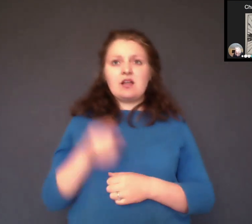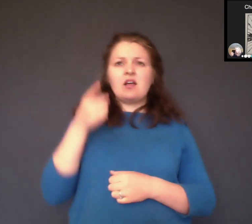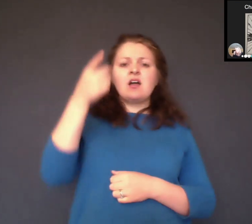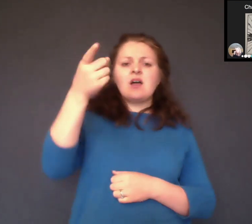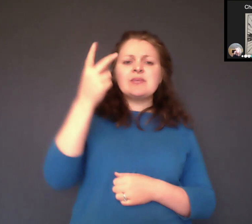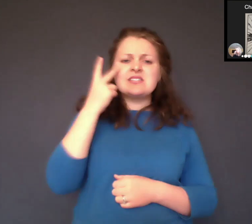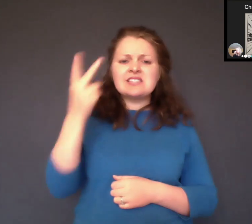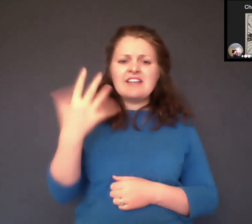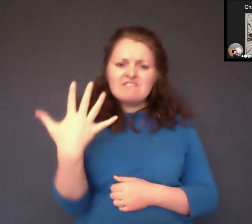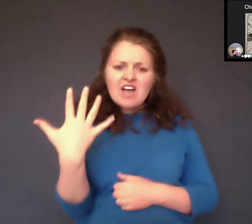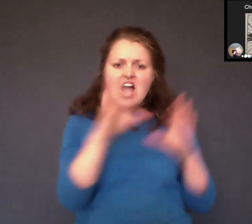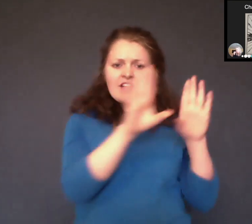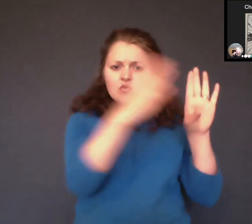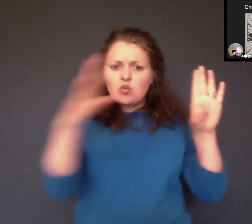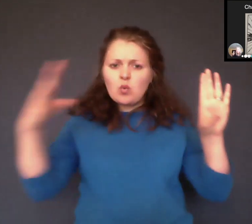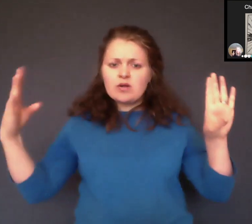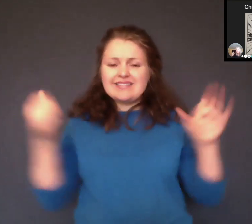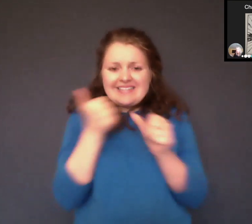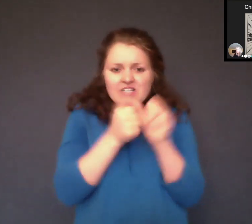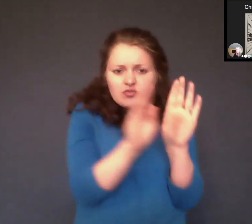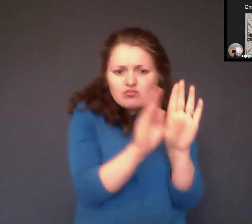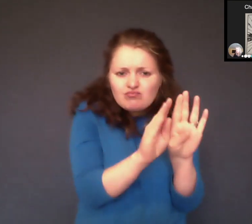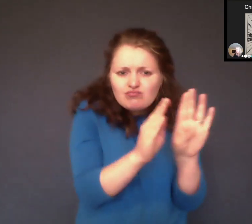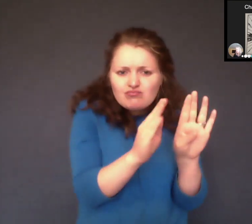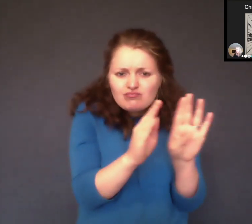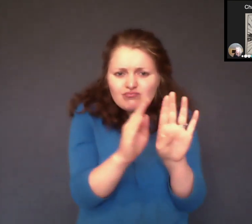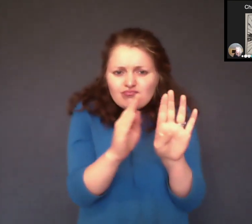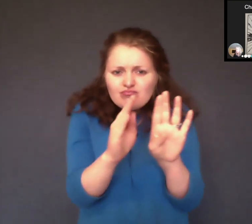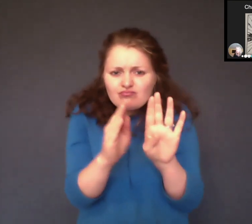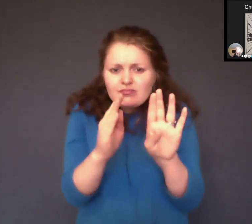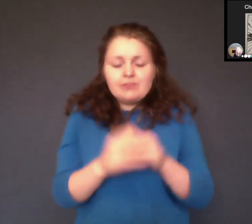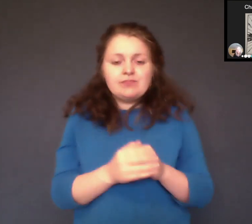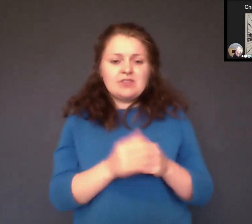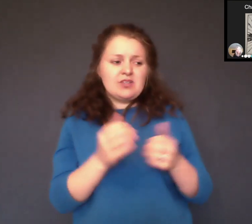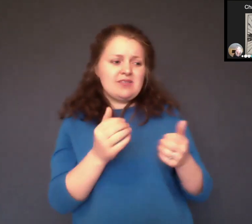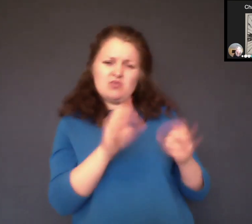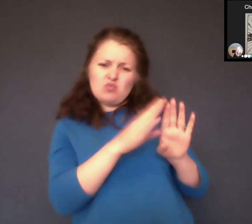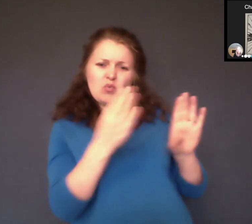a few inches as if to say there are no secrets here not from a boy who wants the truth